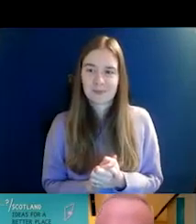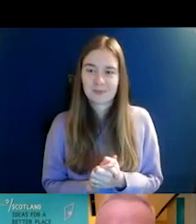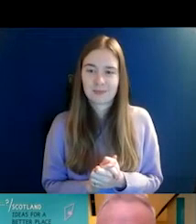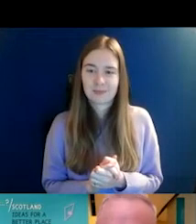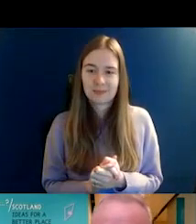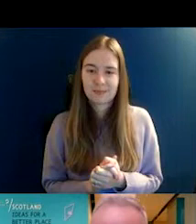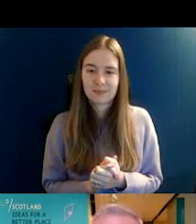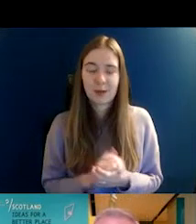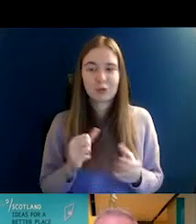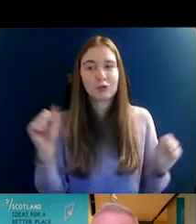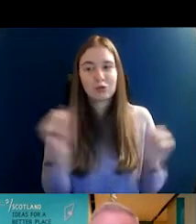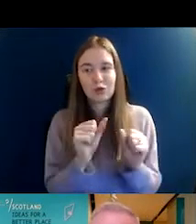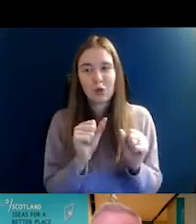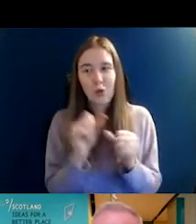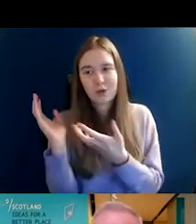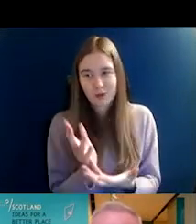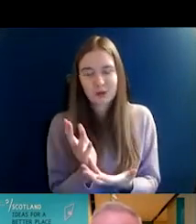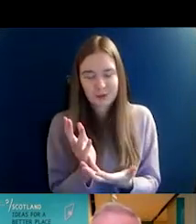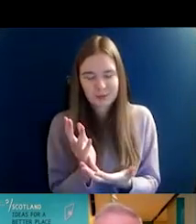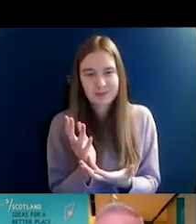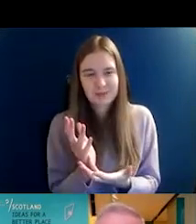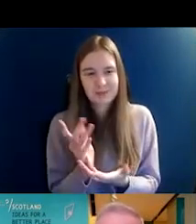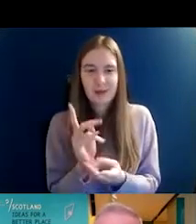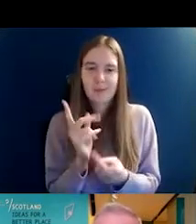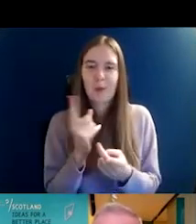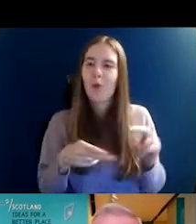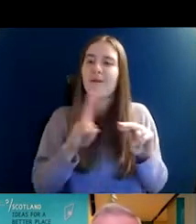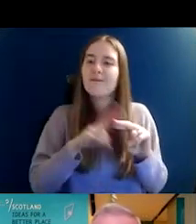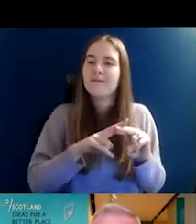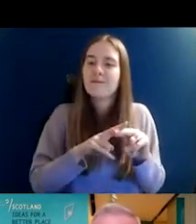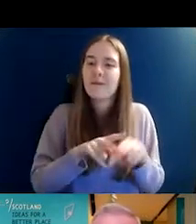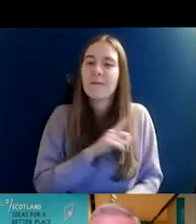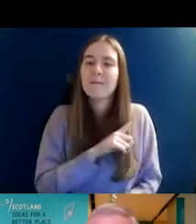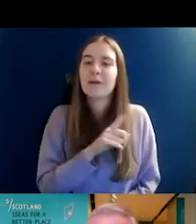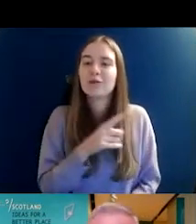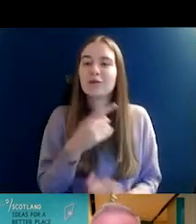I'm gonna do a very short intro about "What if" this evening, 'cause those of you who've been to the earlier events